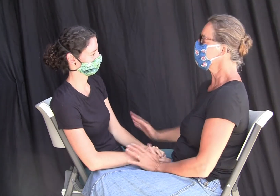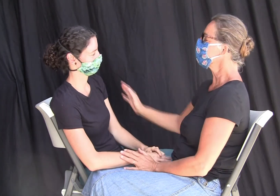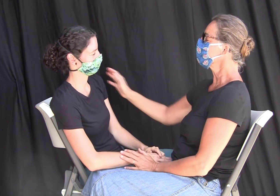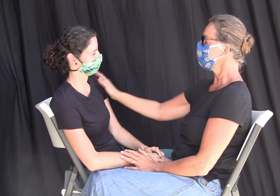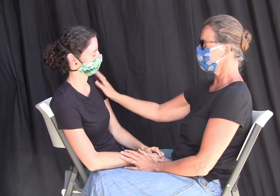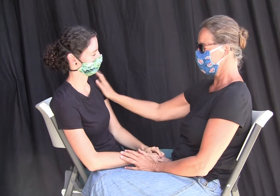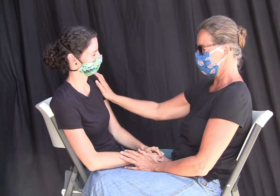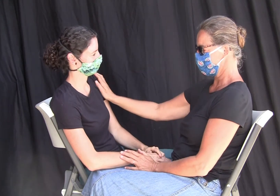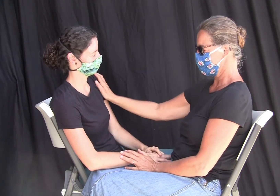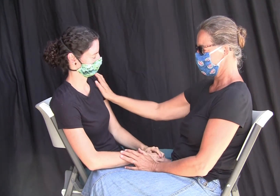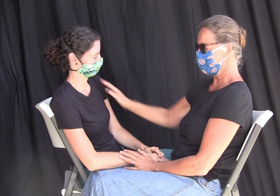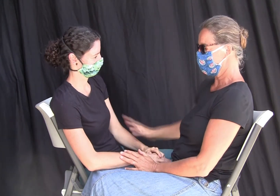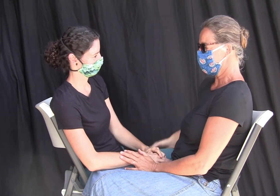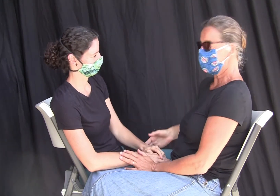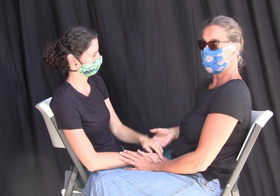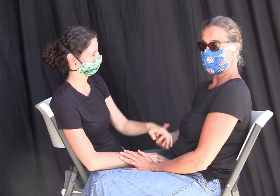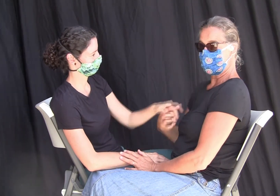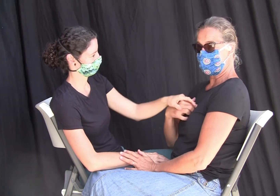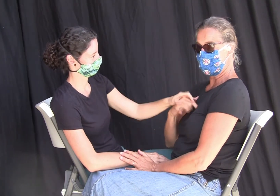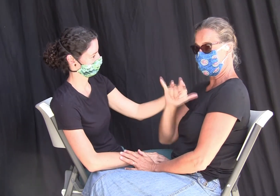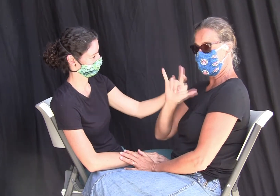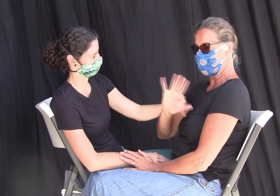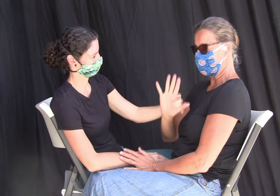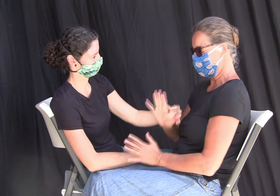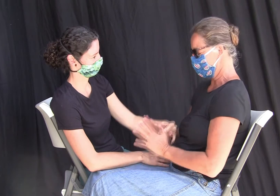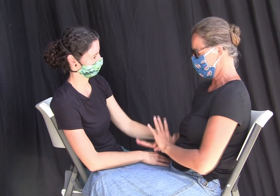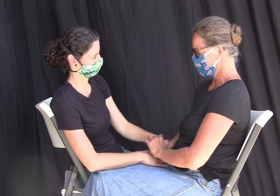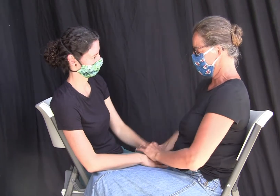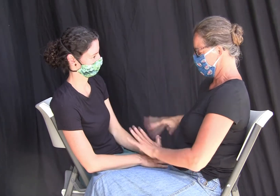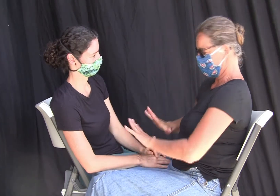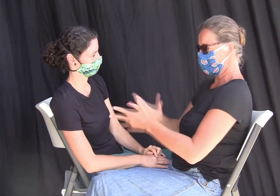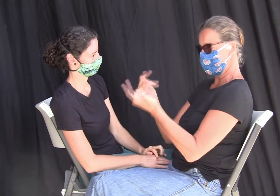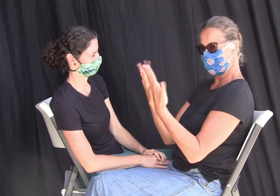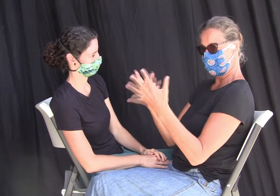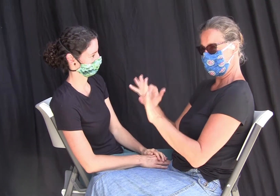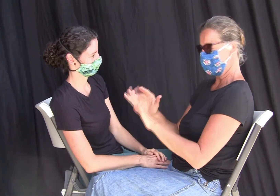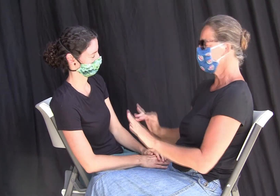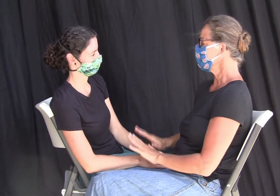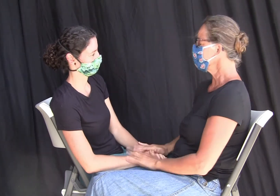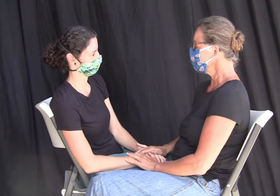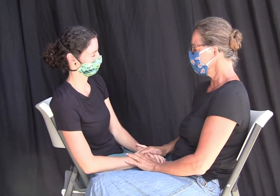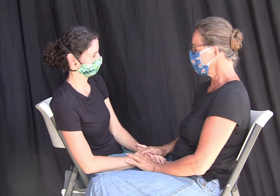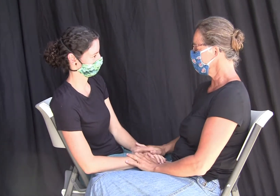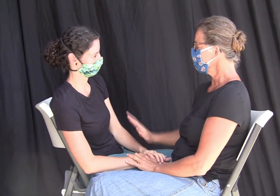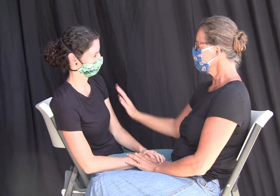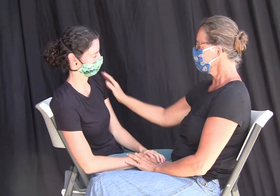between my index finger and thumb, like this. Let's demonstrate that again.